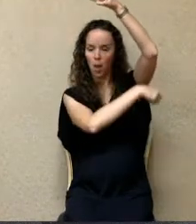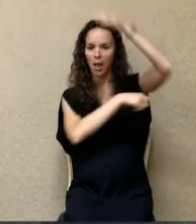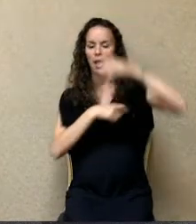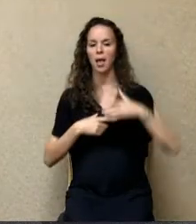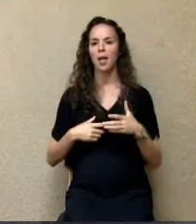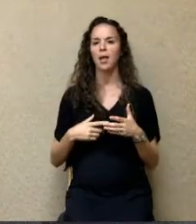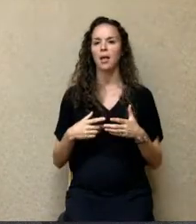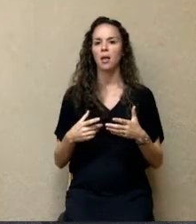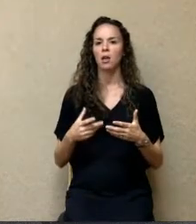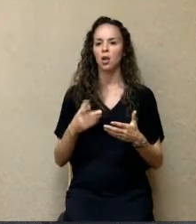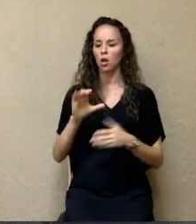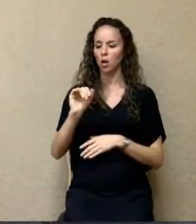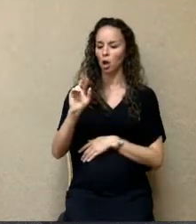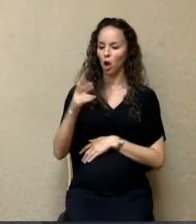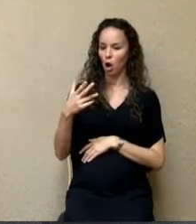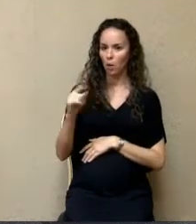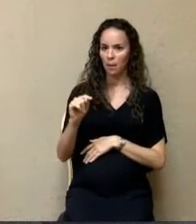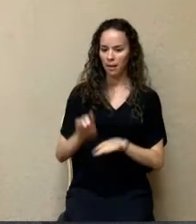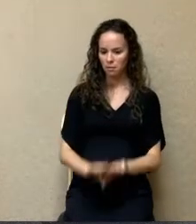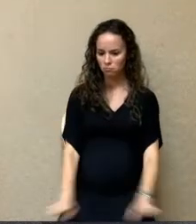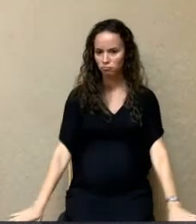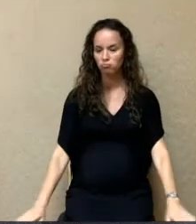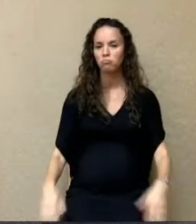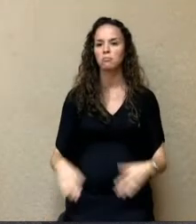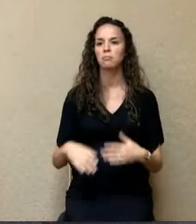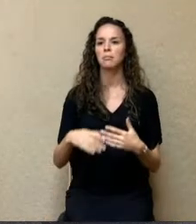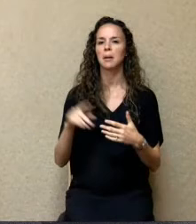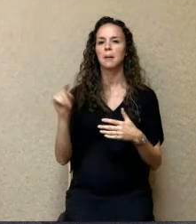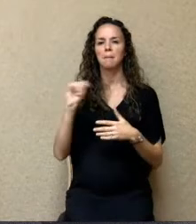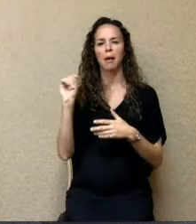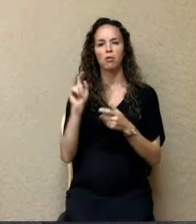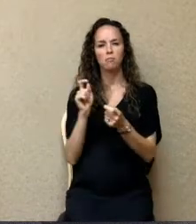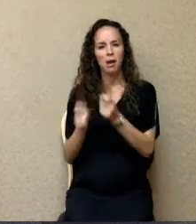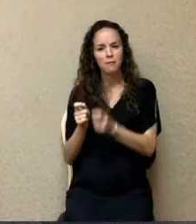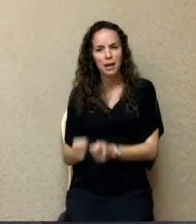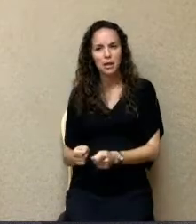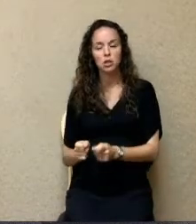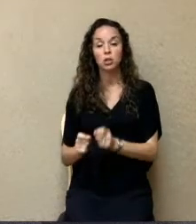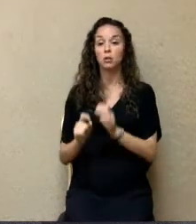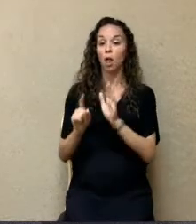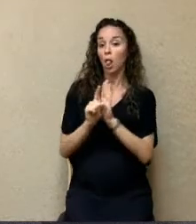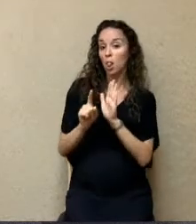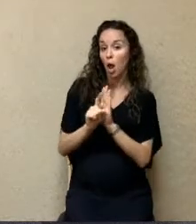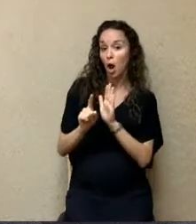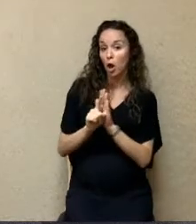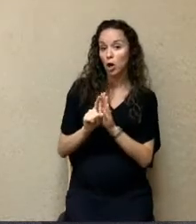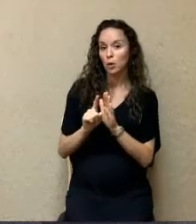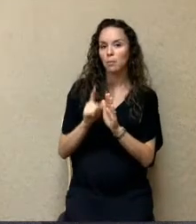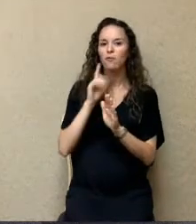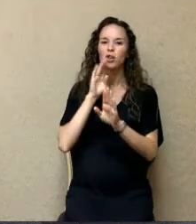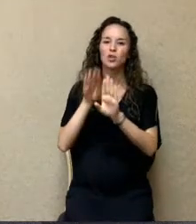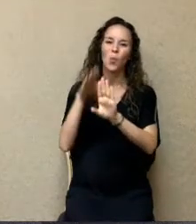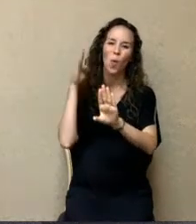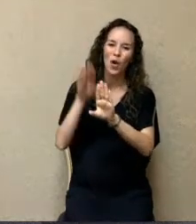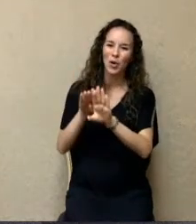Did some bathroom modifications and again, I'll go through these. Alarm system to the doors to prevent eloping.